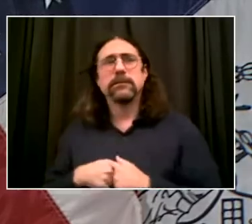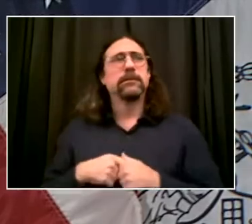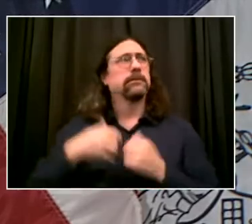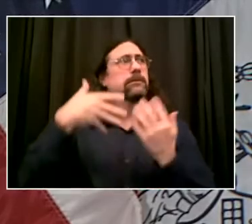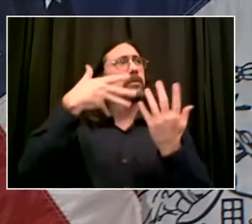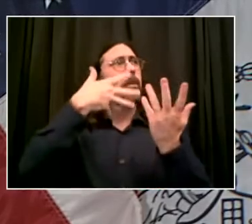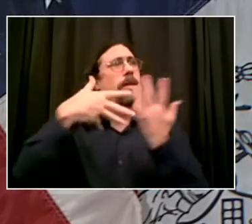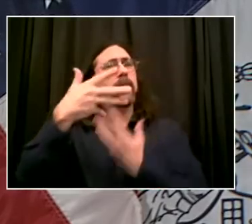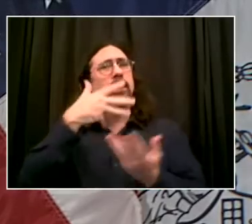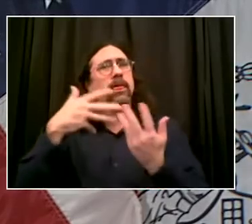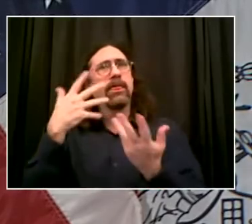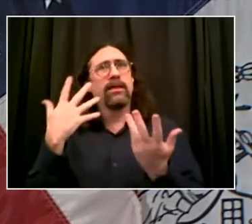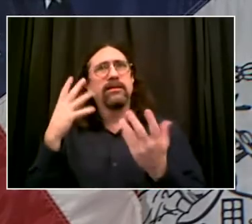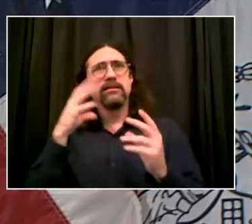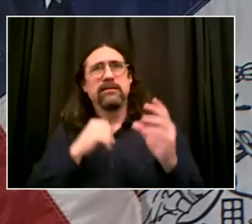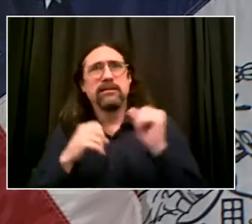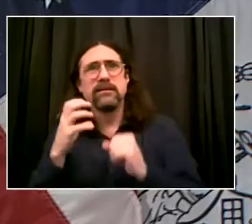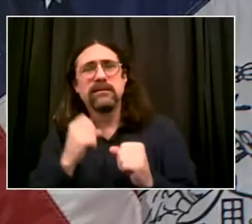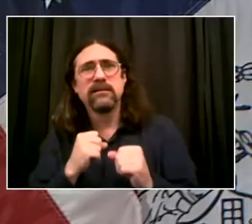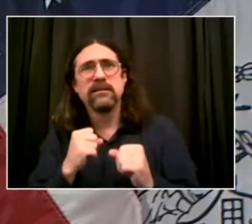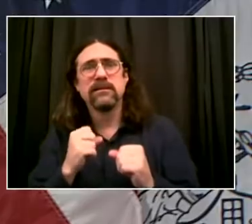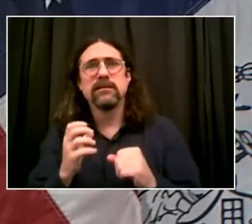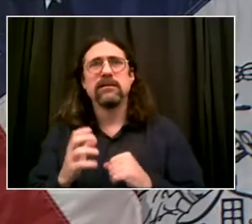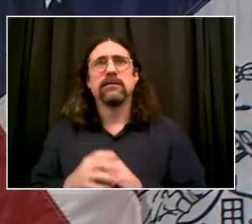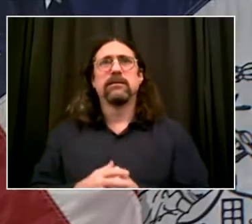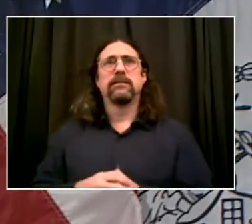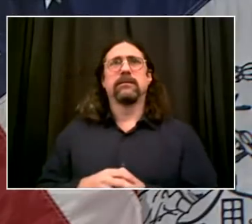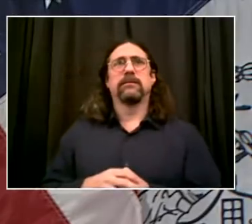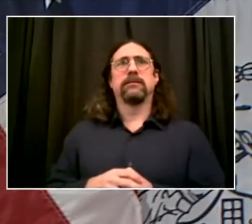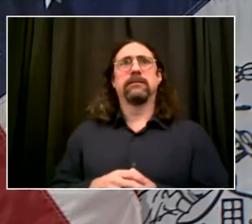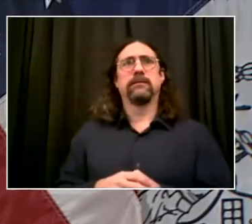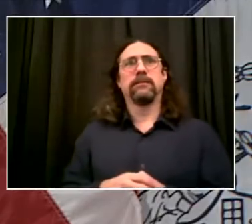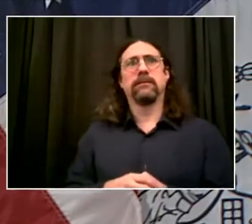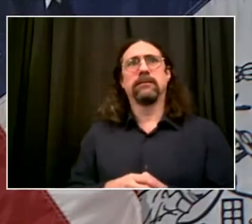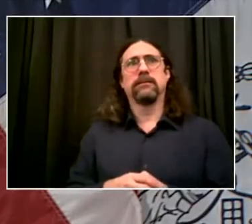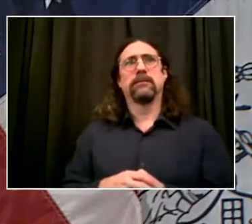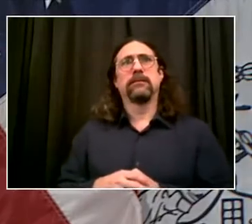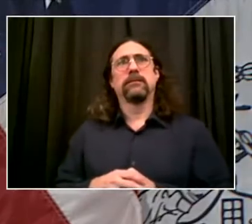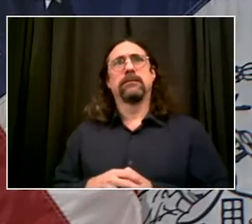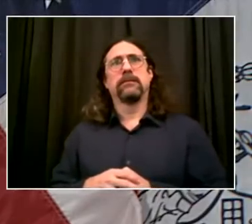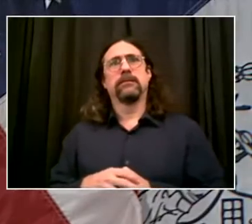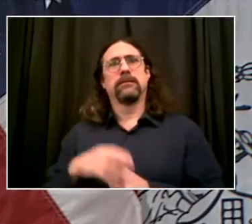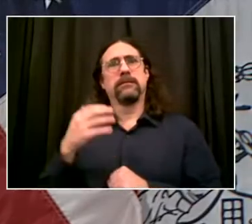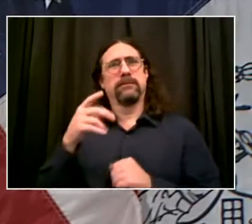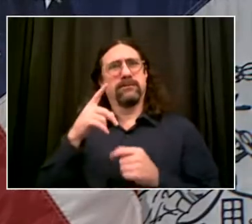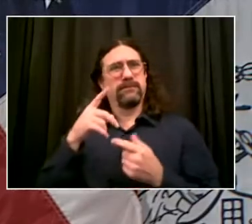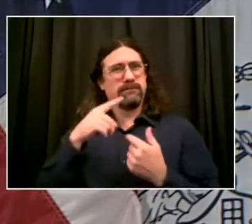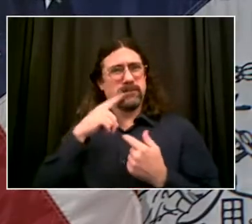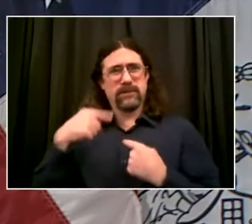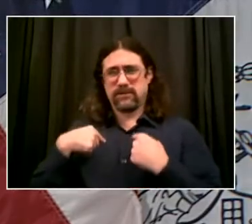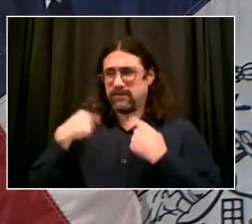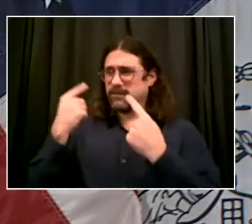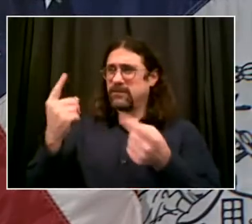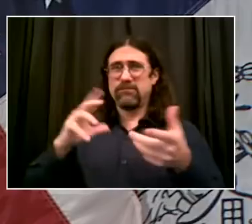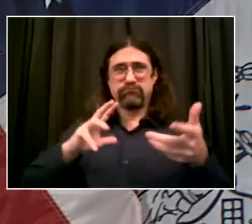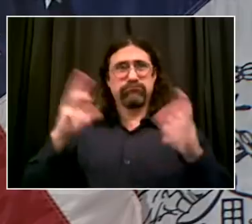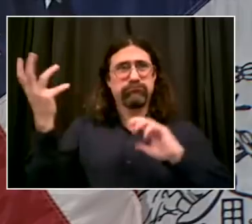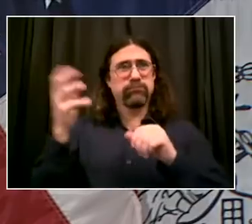HAPPENING TO OUR CHILDREN. WE TALK ABOUT